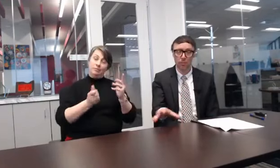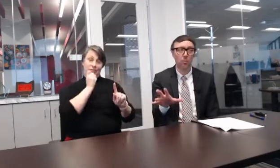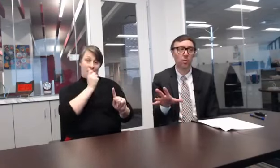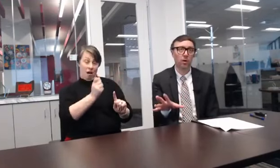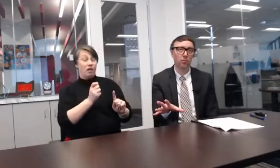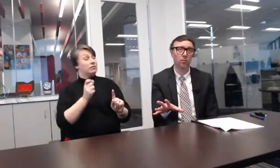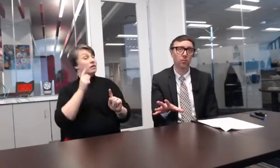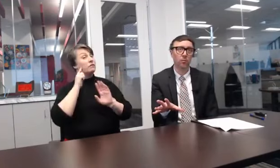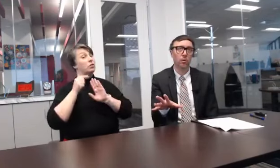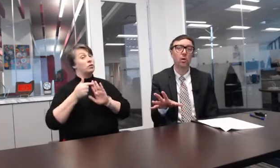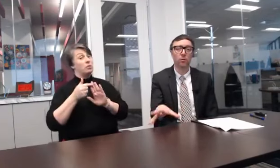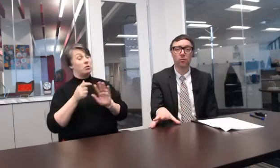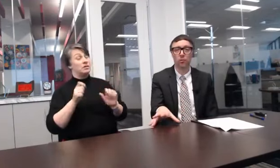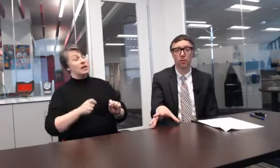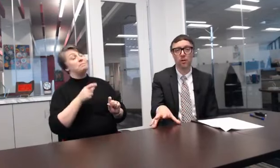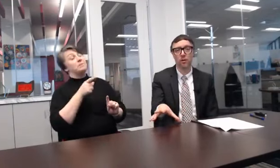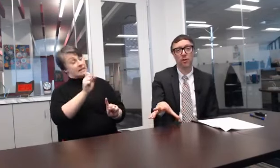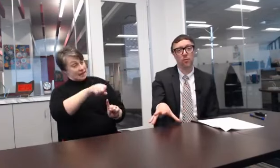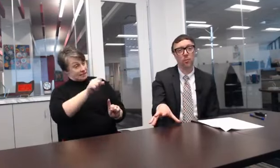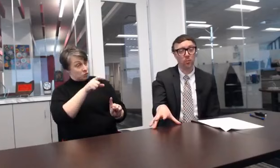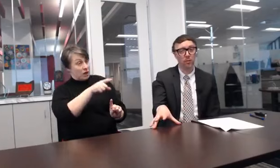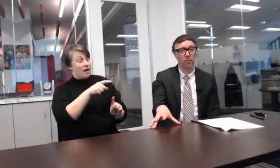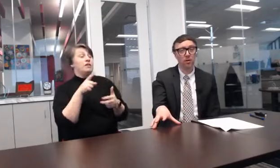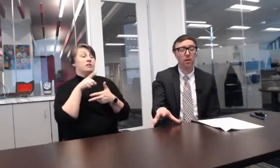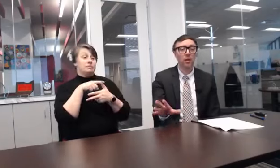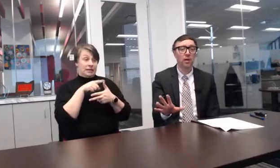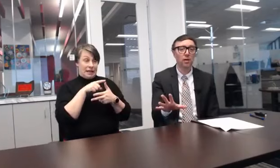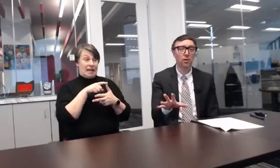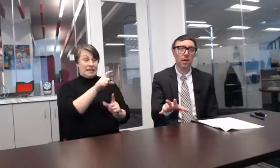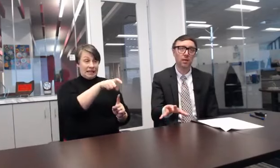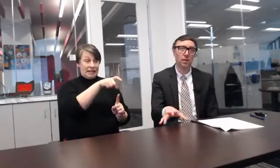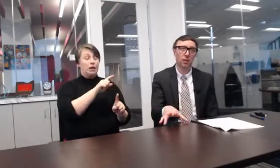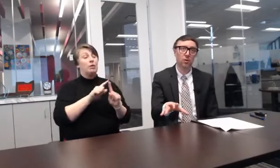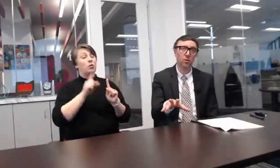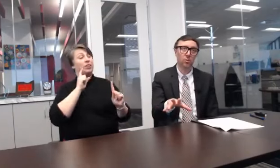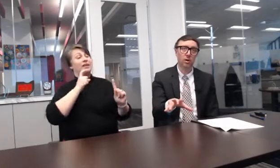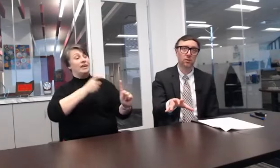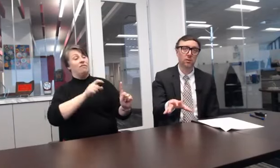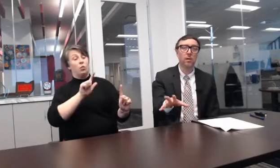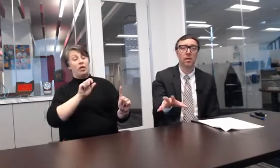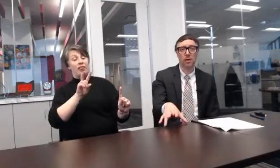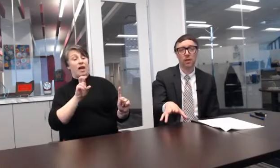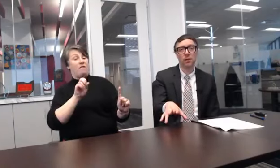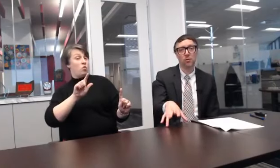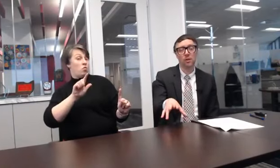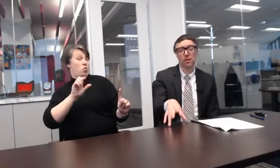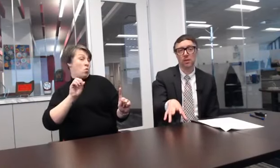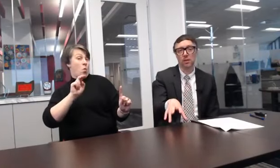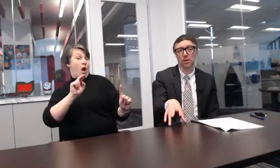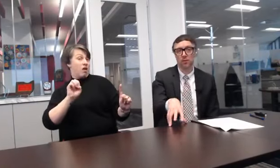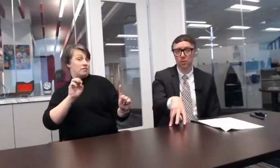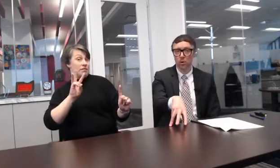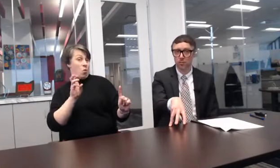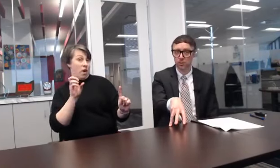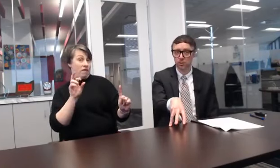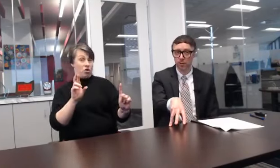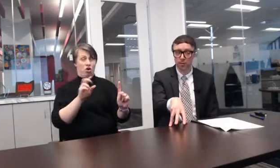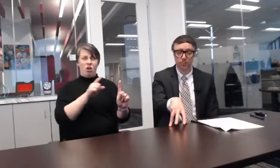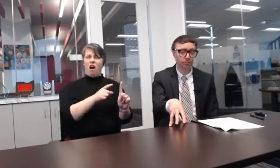but we're gonna enroll you on the Level One Waiver and you may think, you may think you need the Individual Options Waiver.